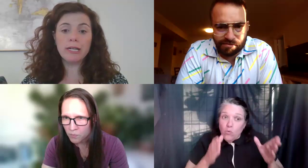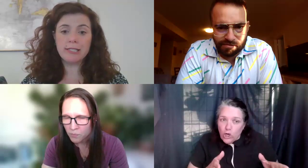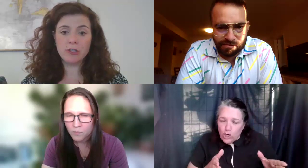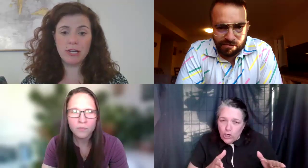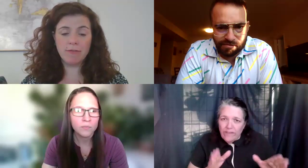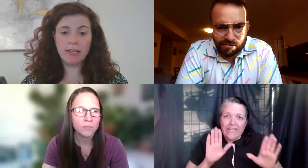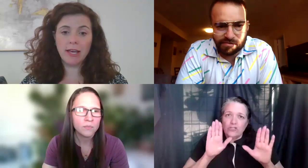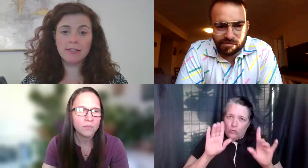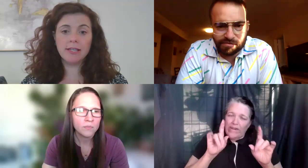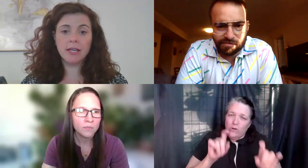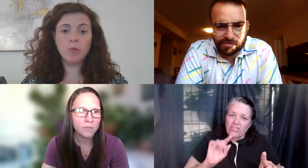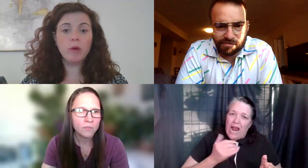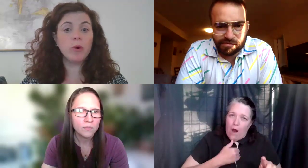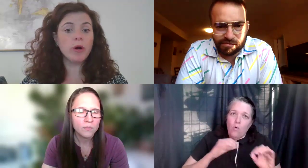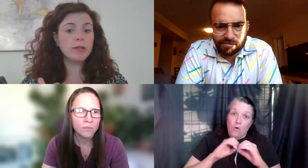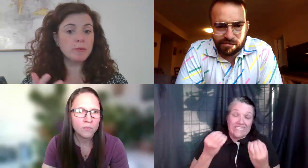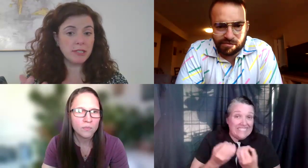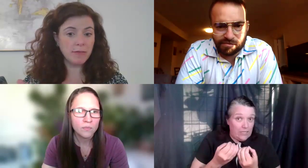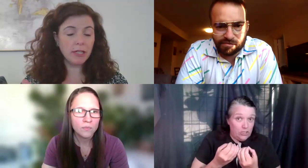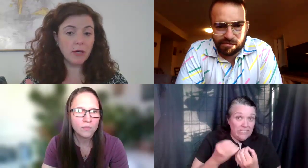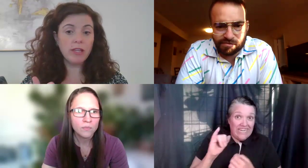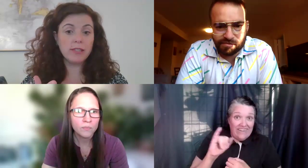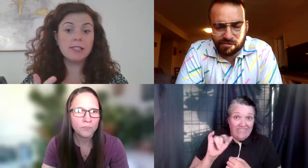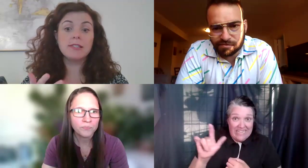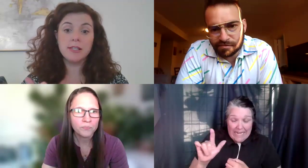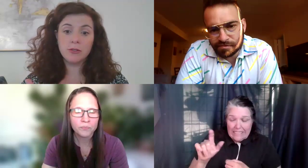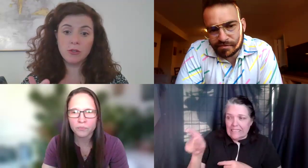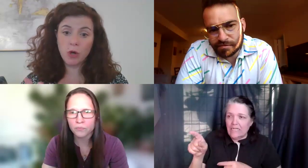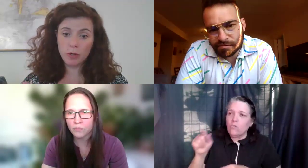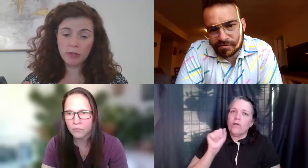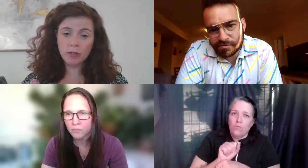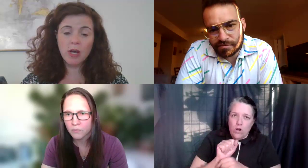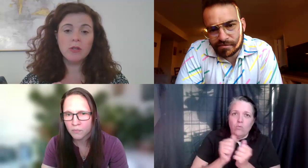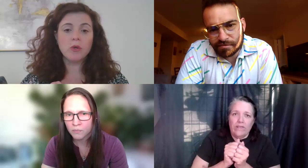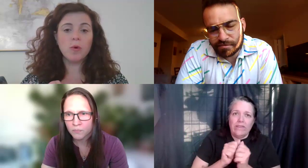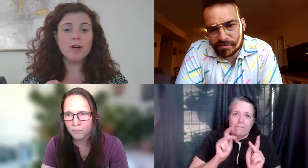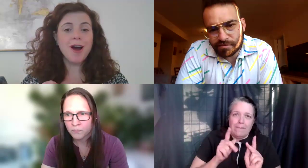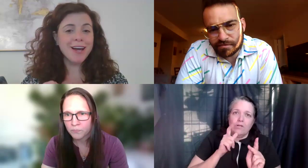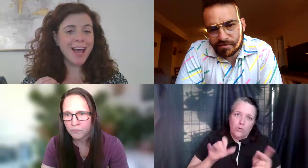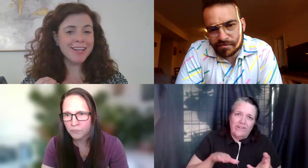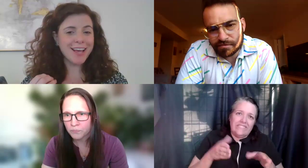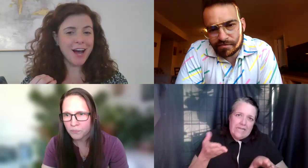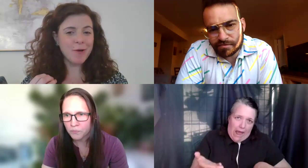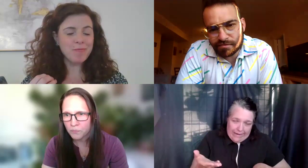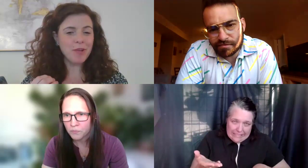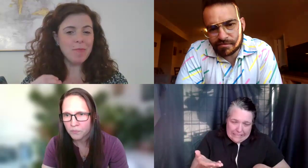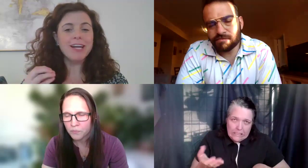organization Infinite Legacy we work specifically with deceased donors. So we're not as -- I'm not